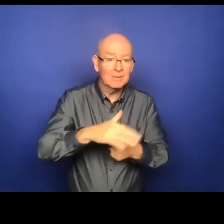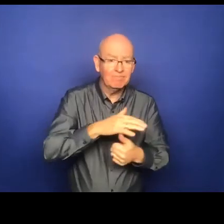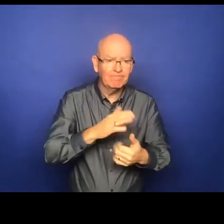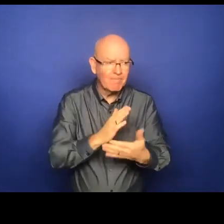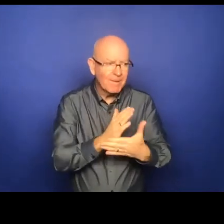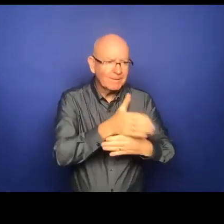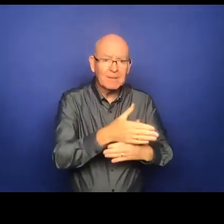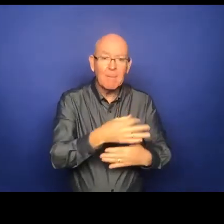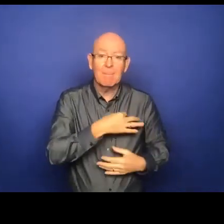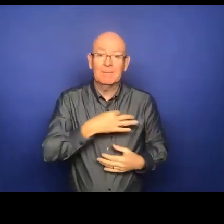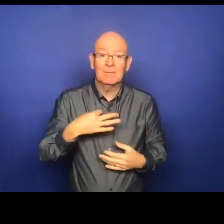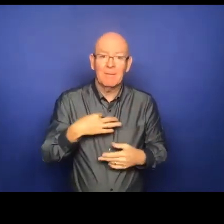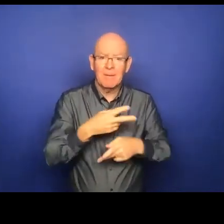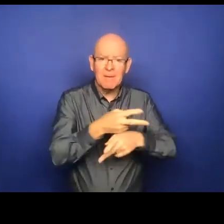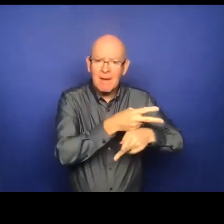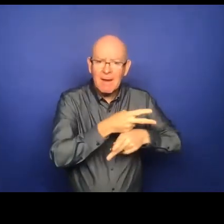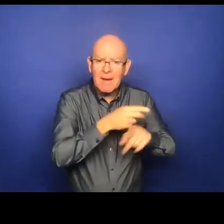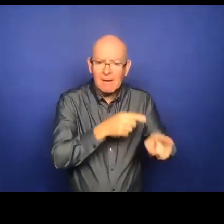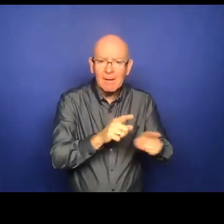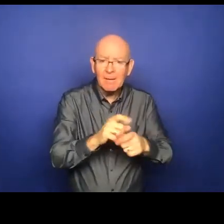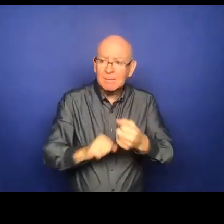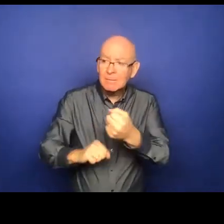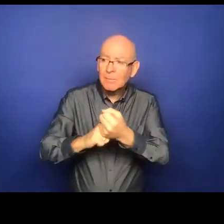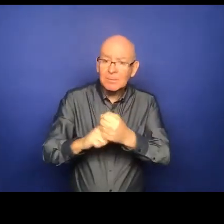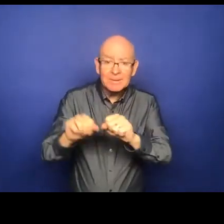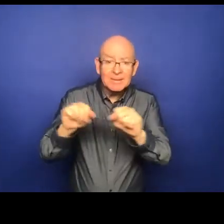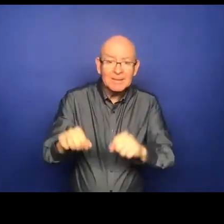definition that we use, or for specific types